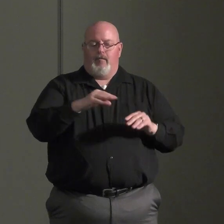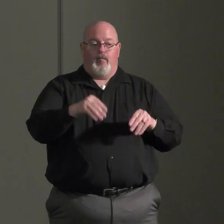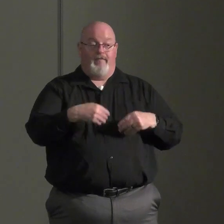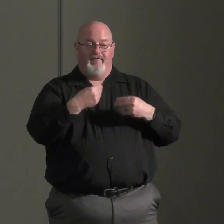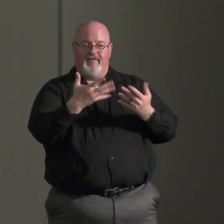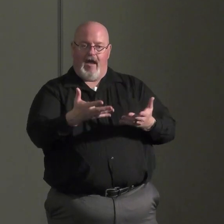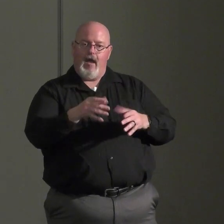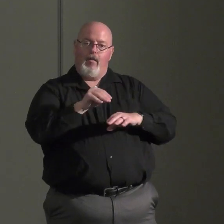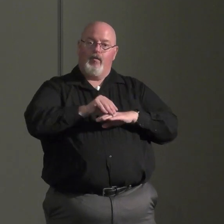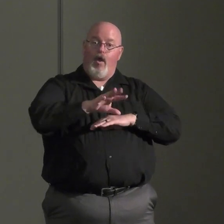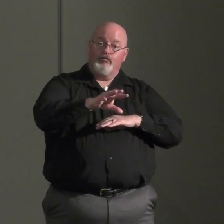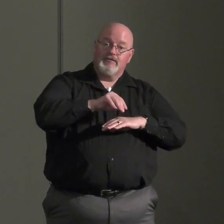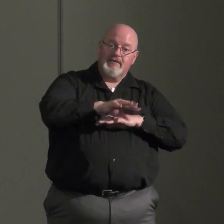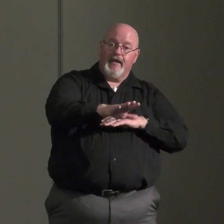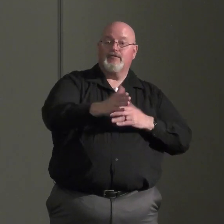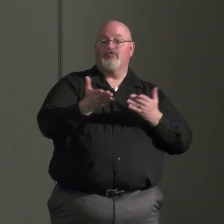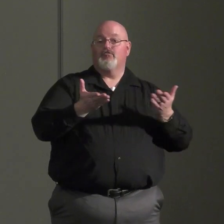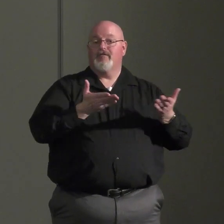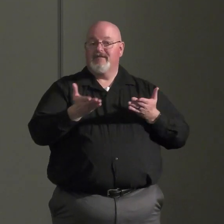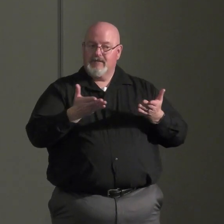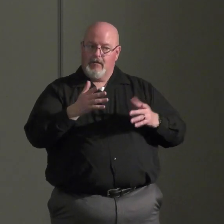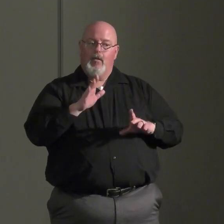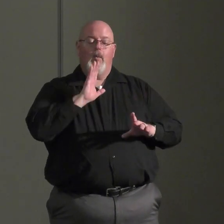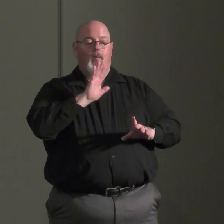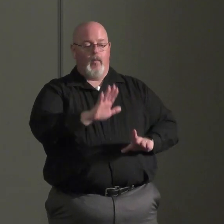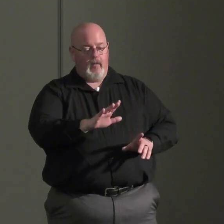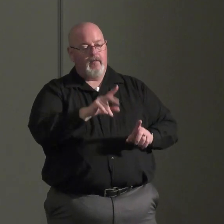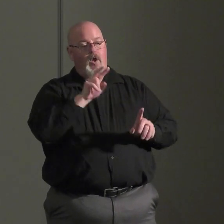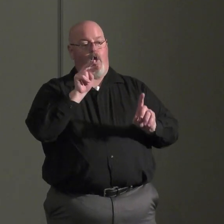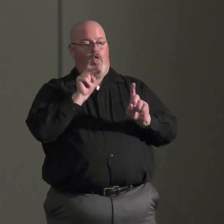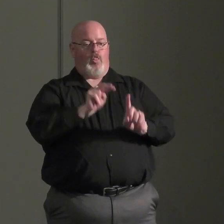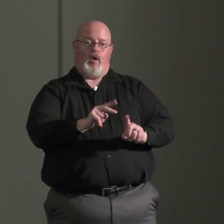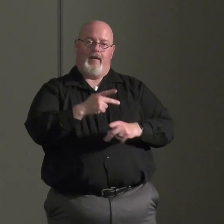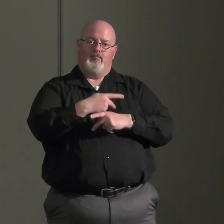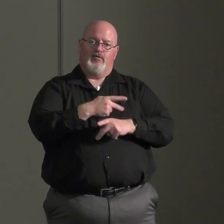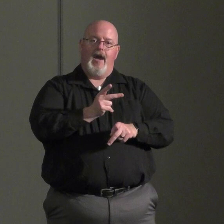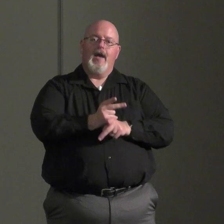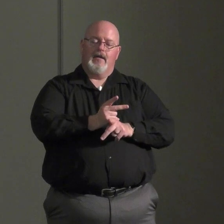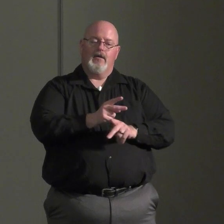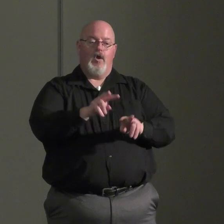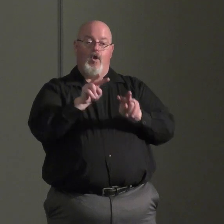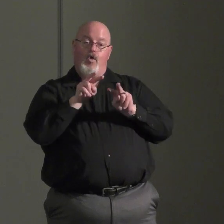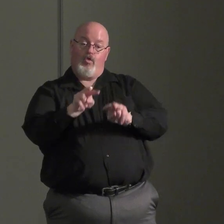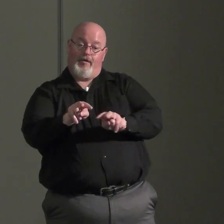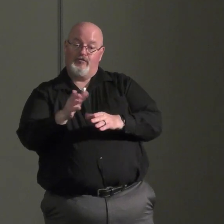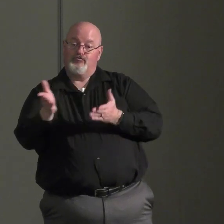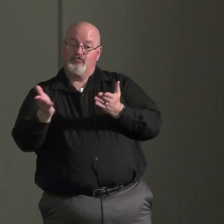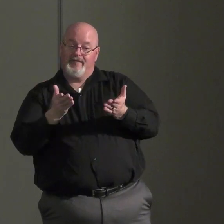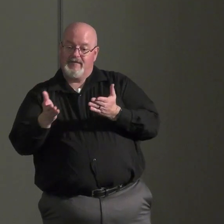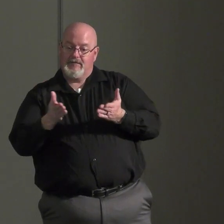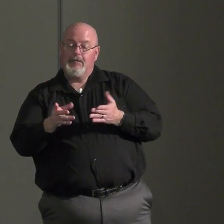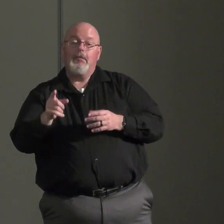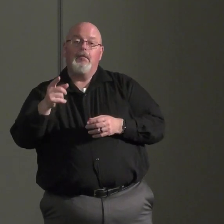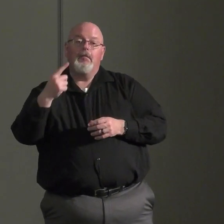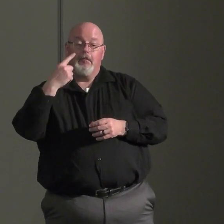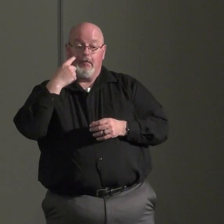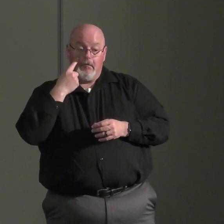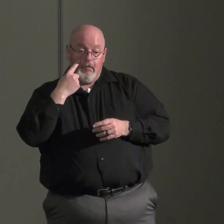consultations services to look at the product and service and see you know where there could